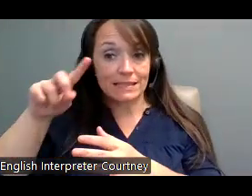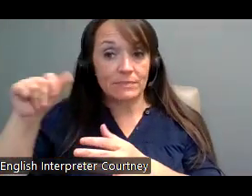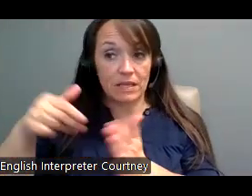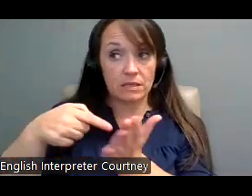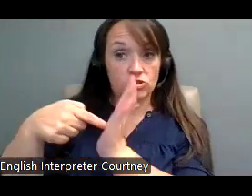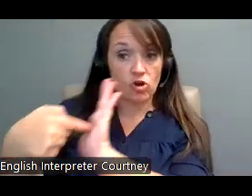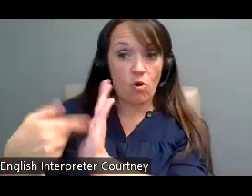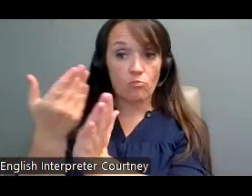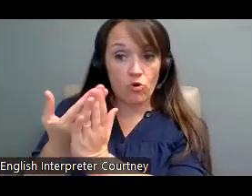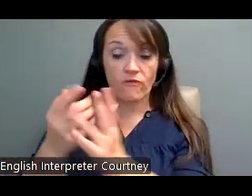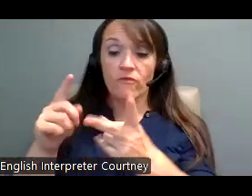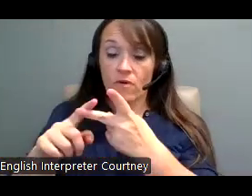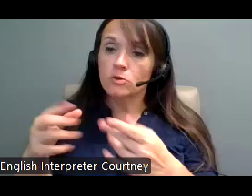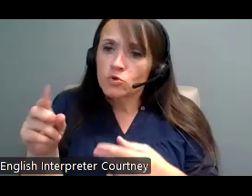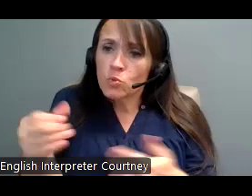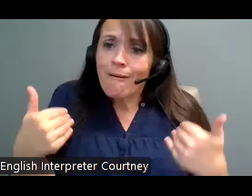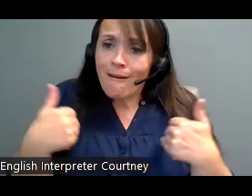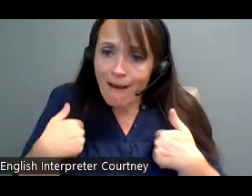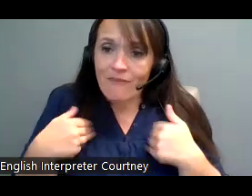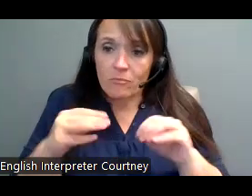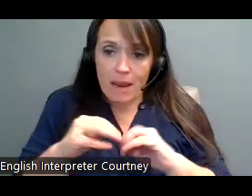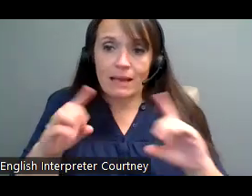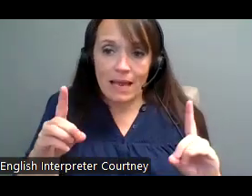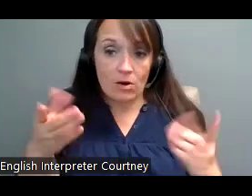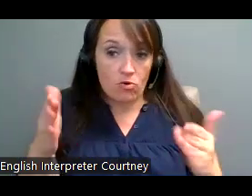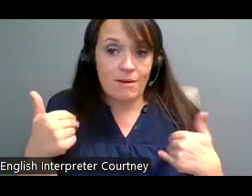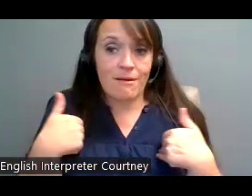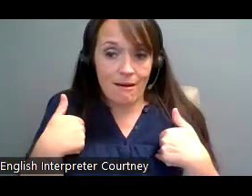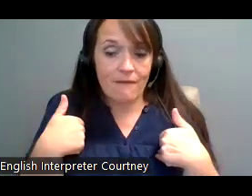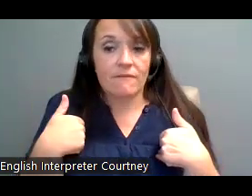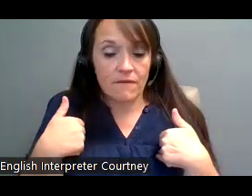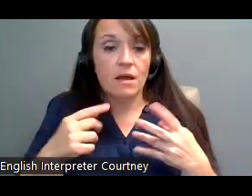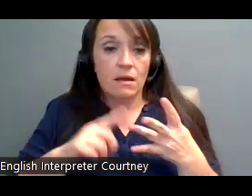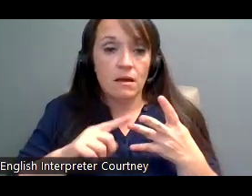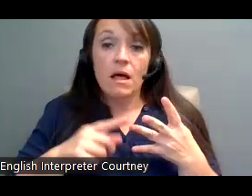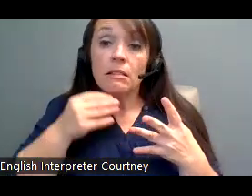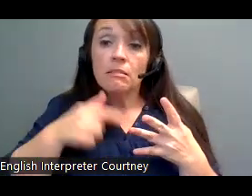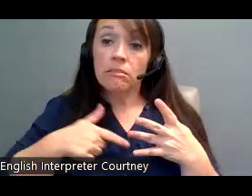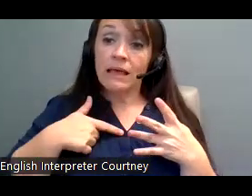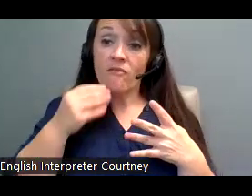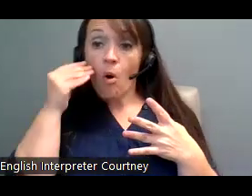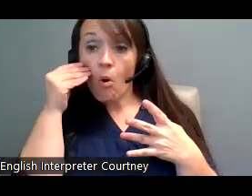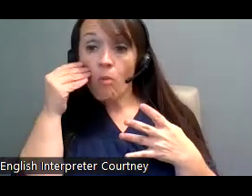have Medicaid. You have to live at home or in the community or you have to want to live at home or